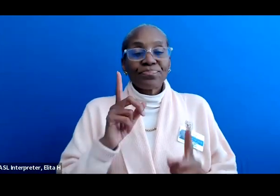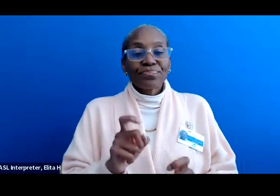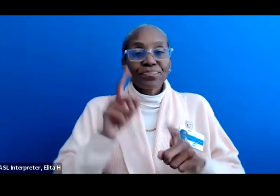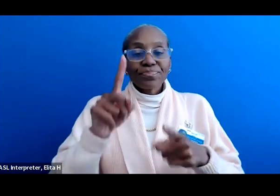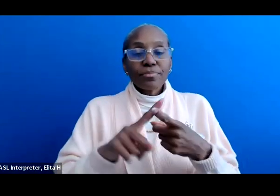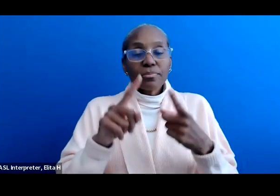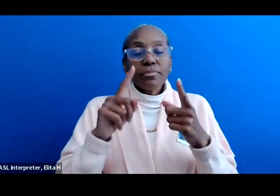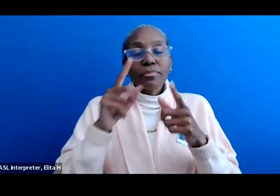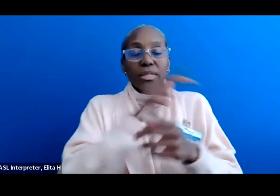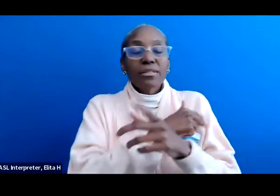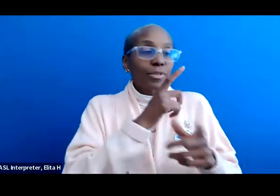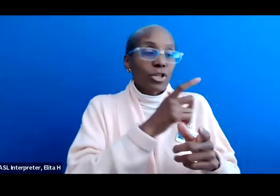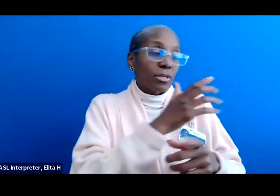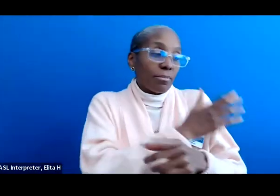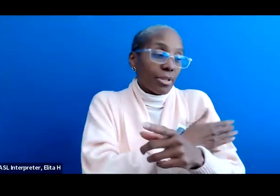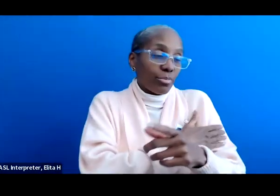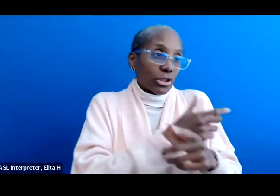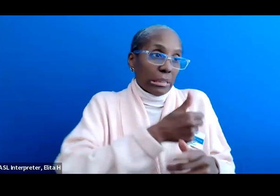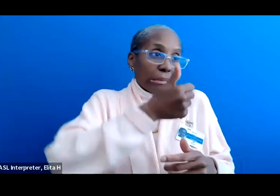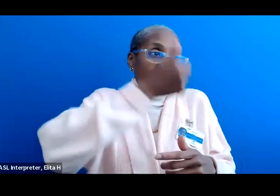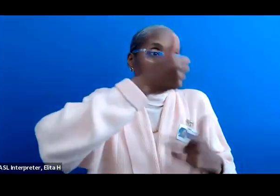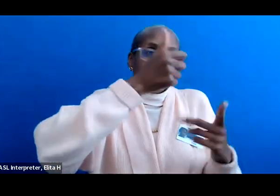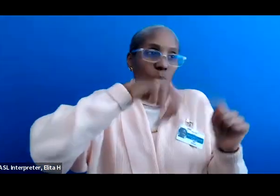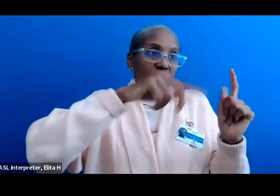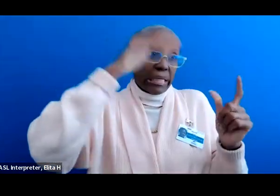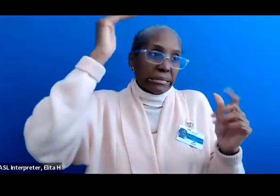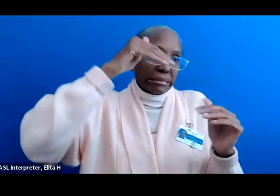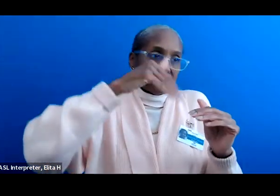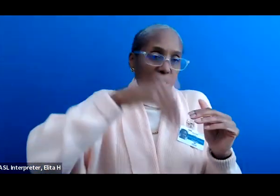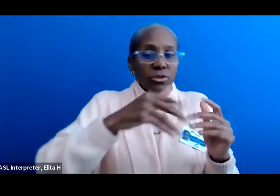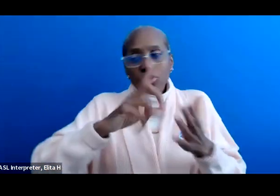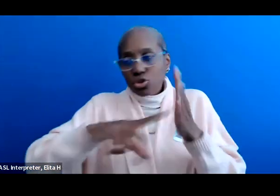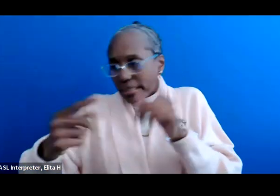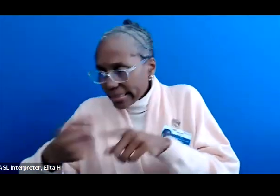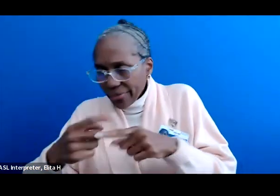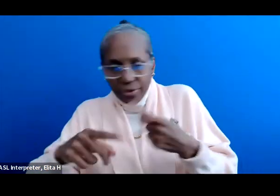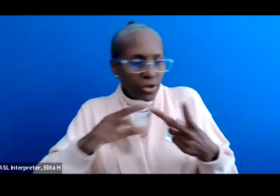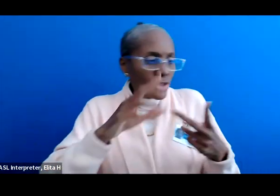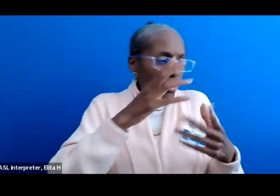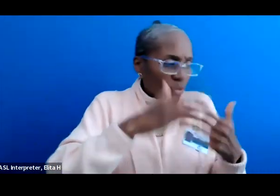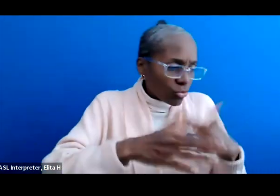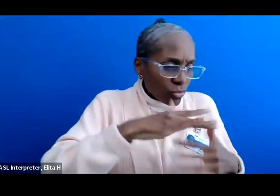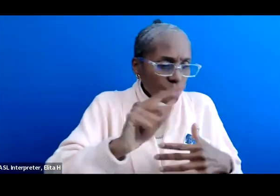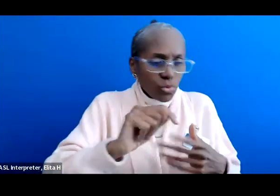your blood pressure down and you can't figure out what the source is, you checked the catheter, the urine's flowing, you checked the bowel, there's no impaction.